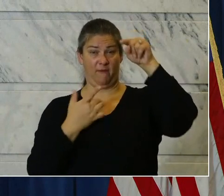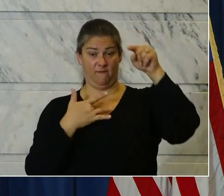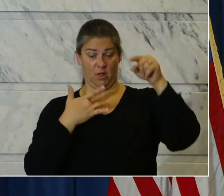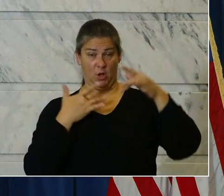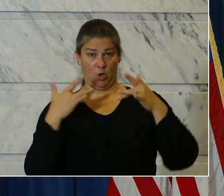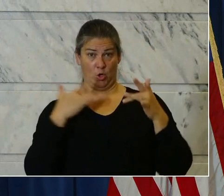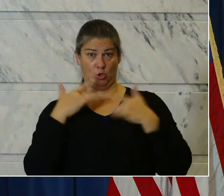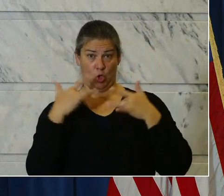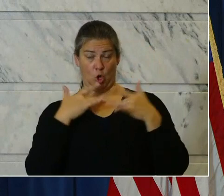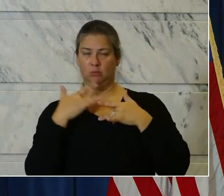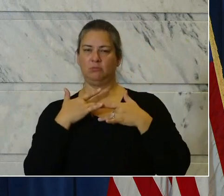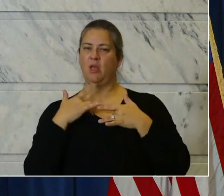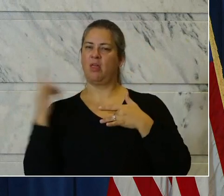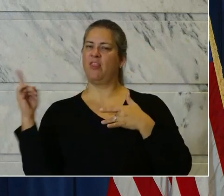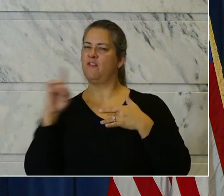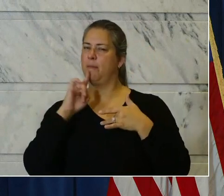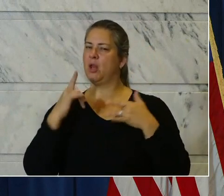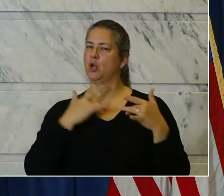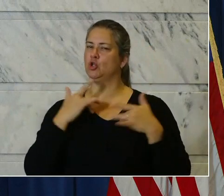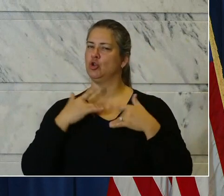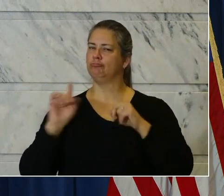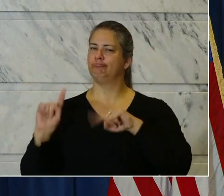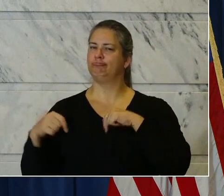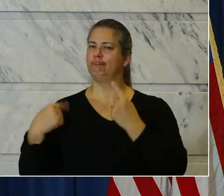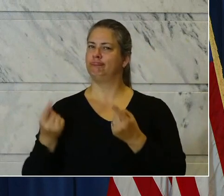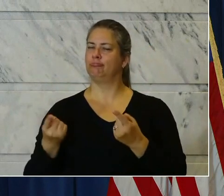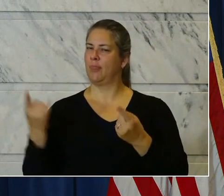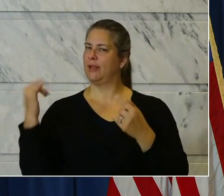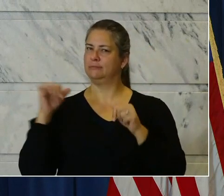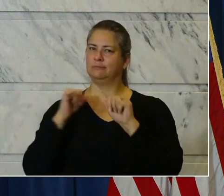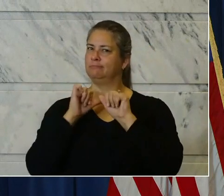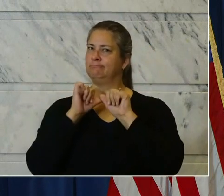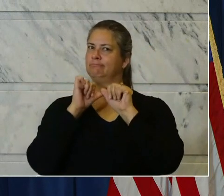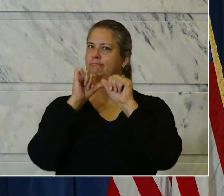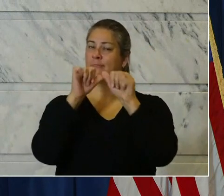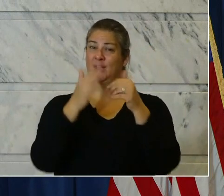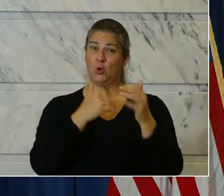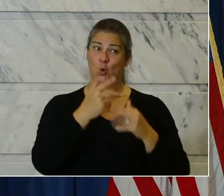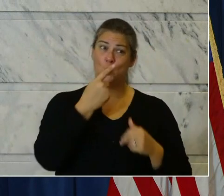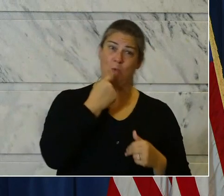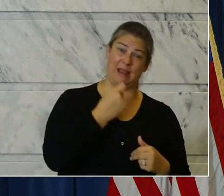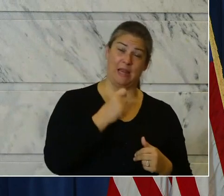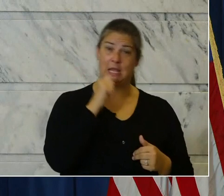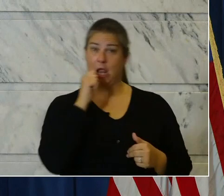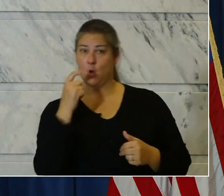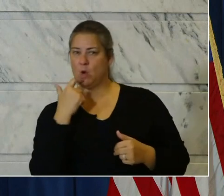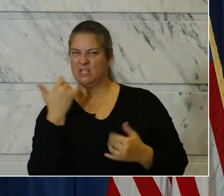DEPARTMENTS AND OTHERS CONCERNED THEY IF THEY HAVE BEEN AND REMAIN- CONCERNED-